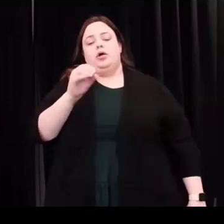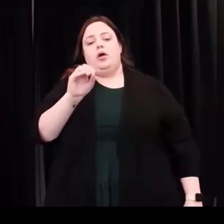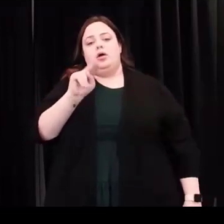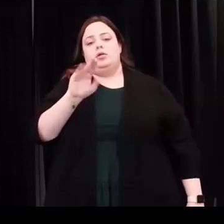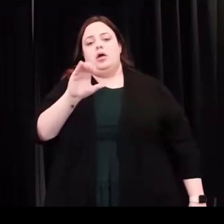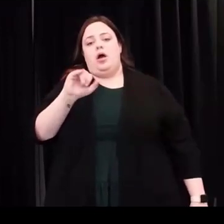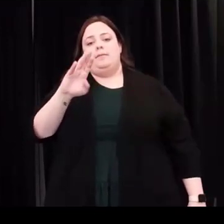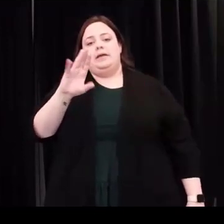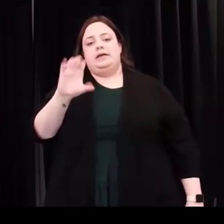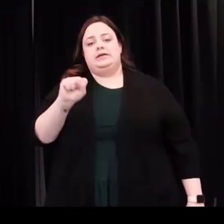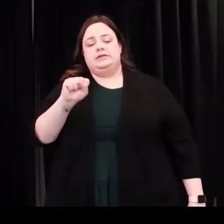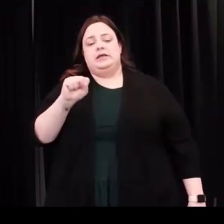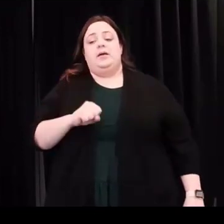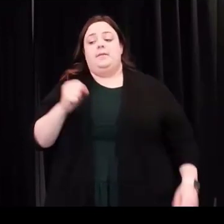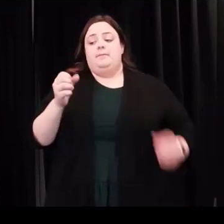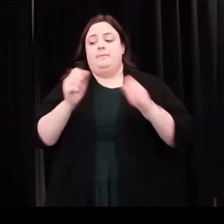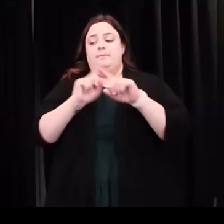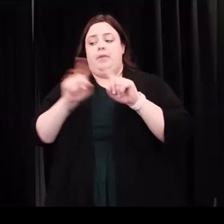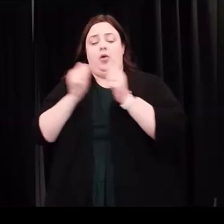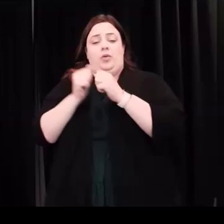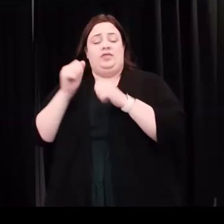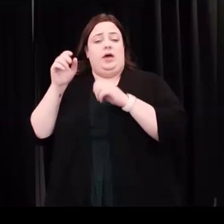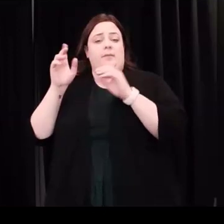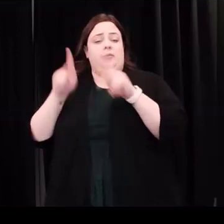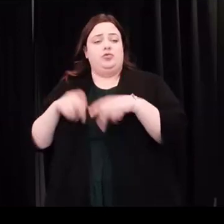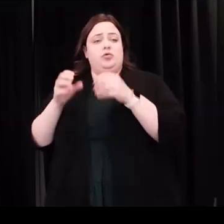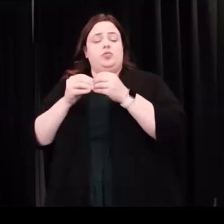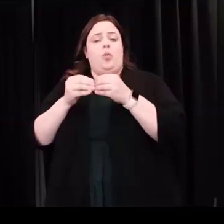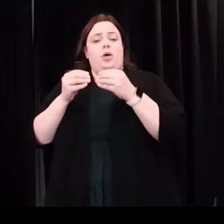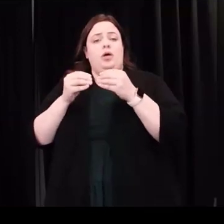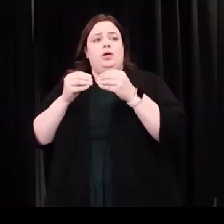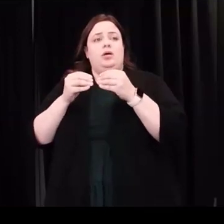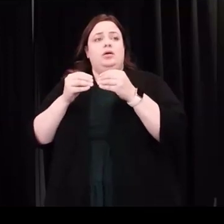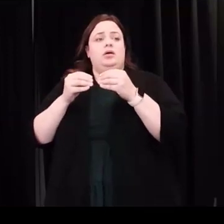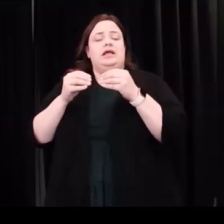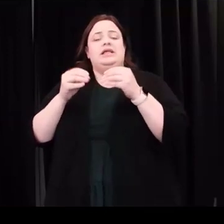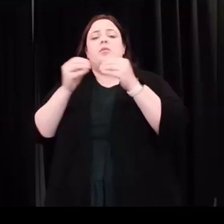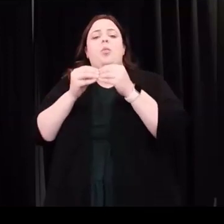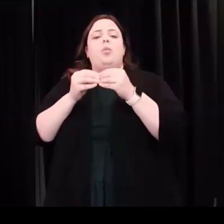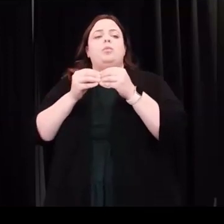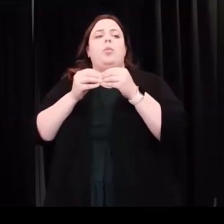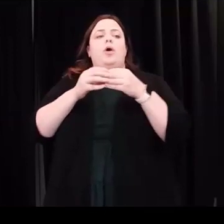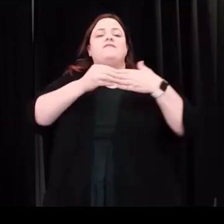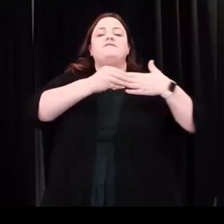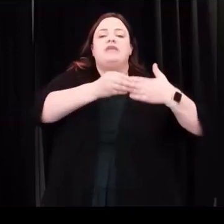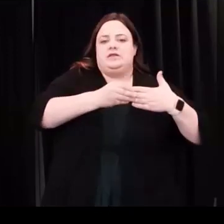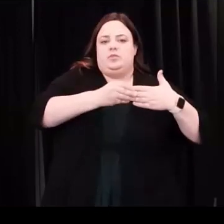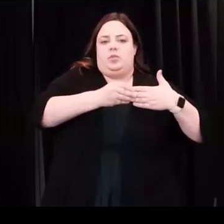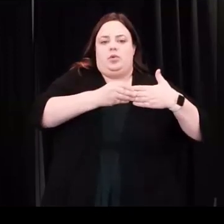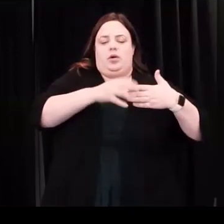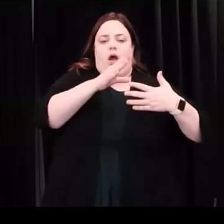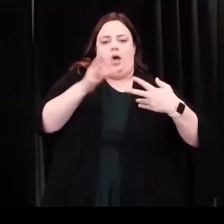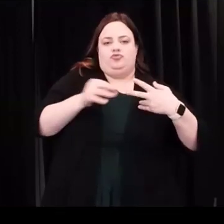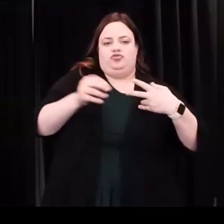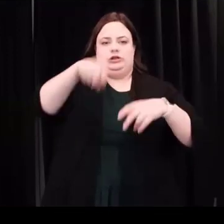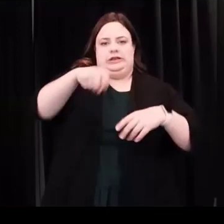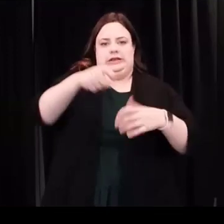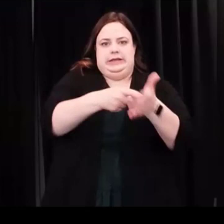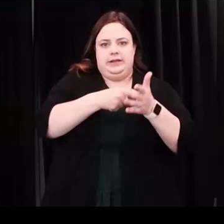somebody like this, it's more flexible options. Like having where it could be a